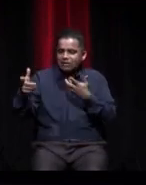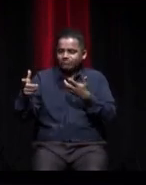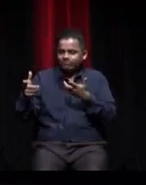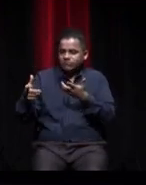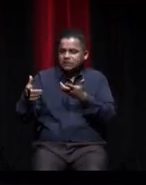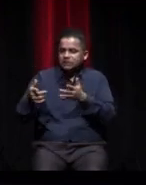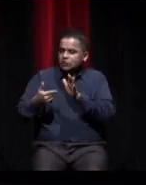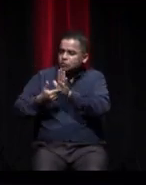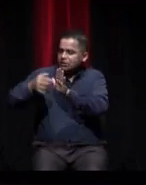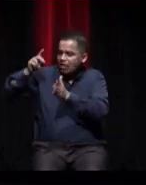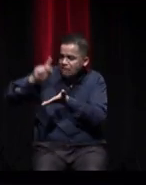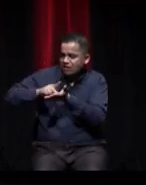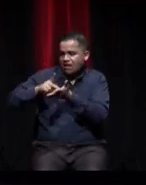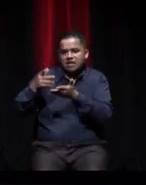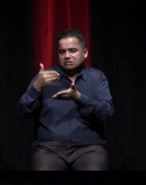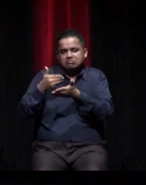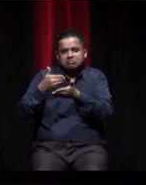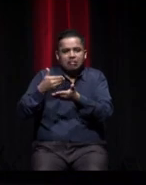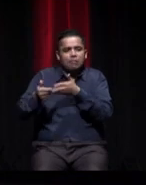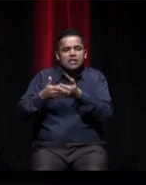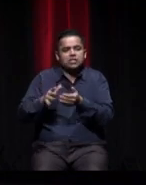whatever this power may be,